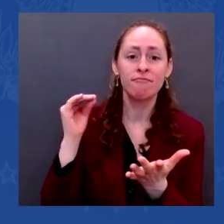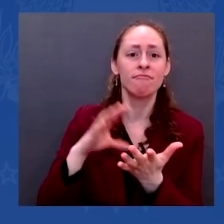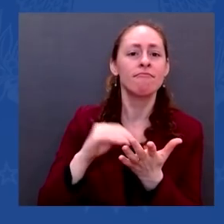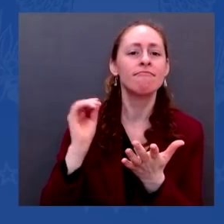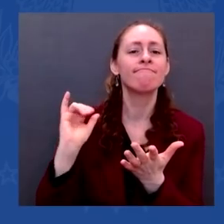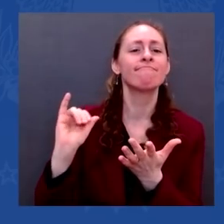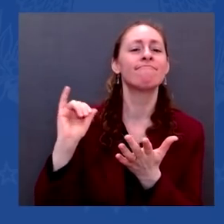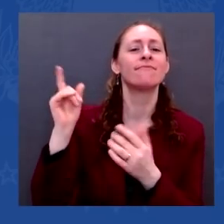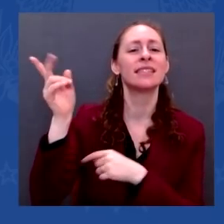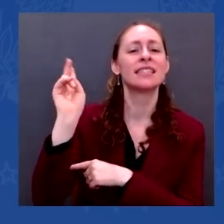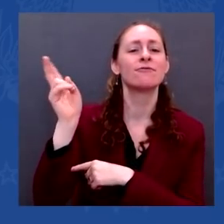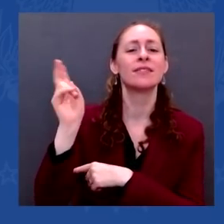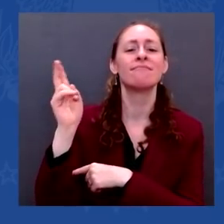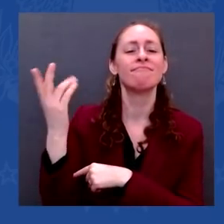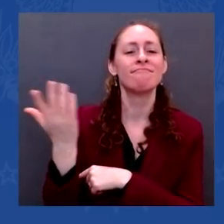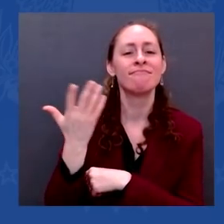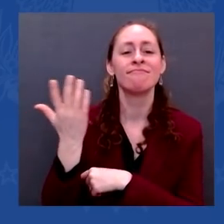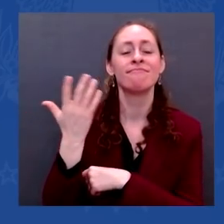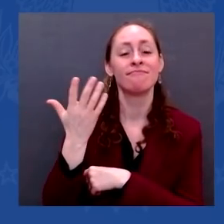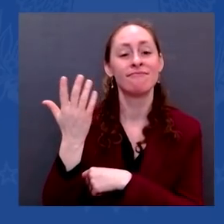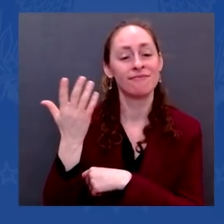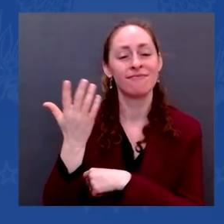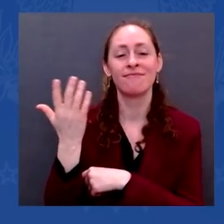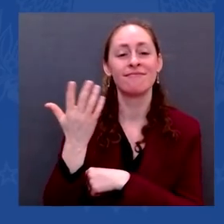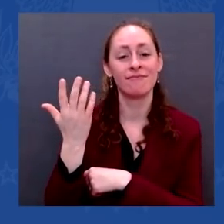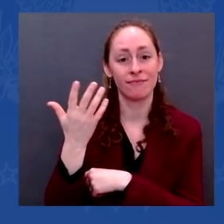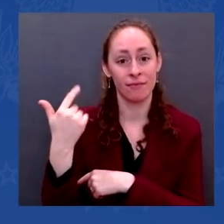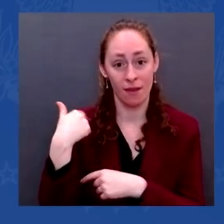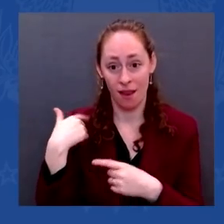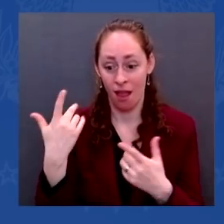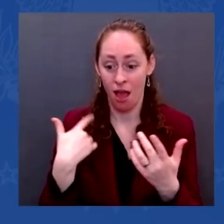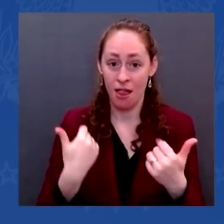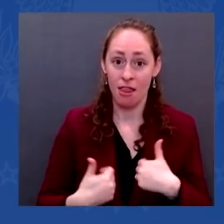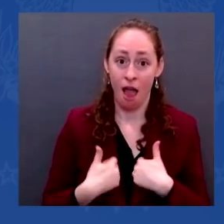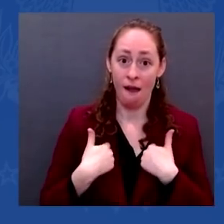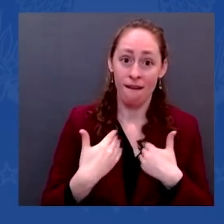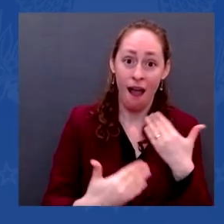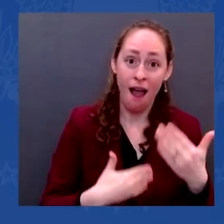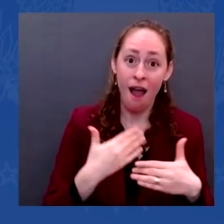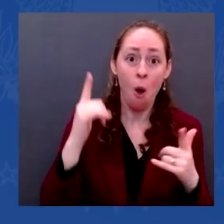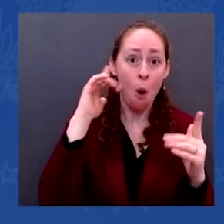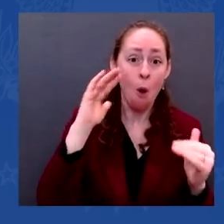But then, once in a lifetime, [that] tidal wave of justice